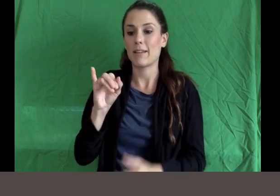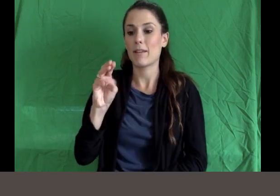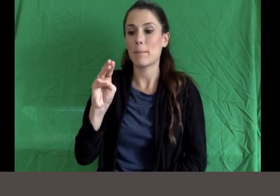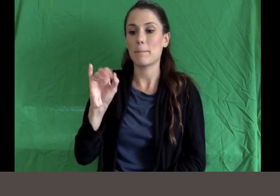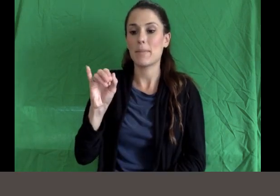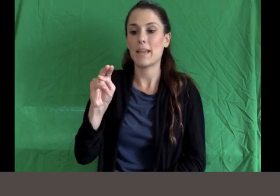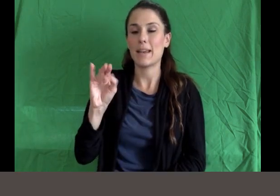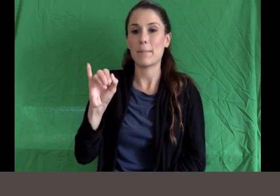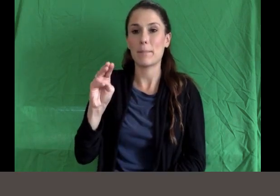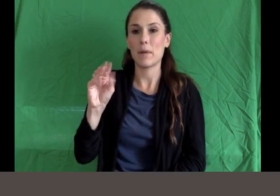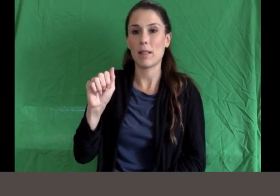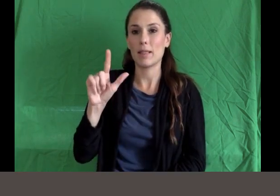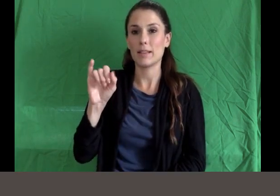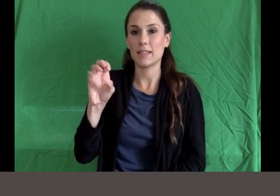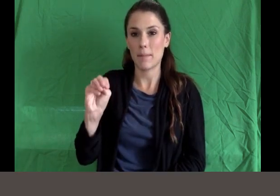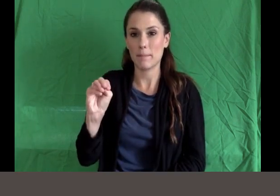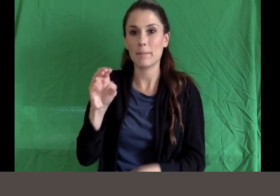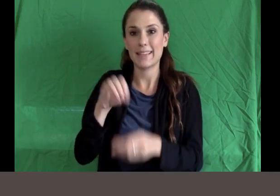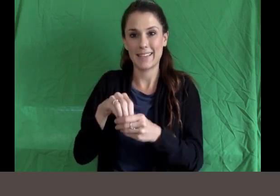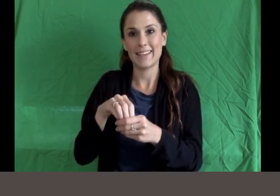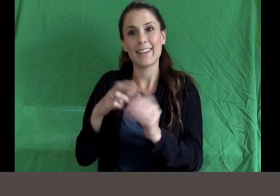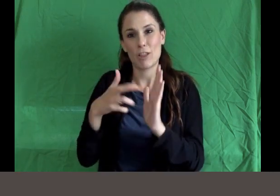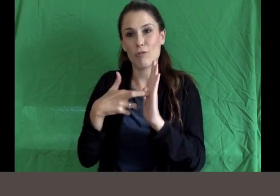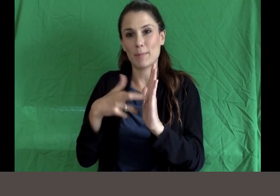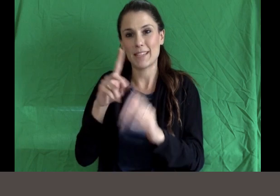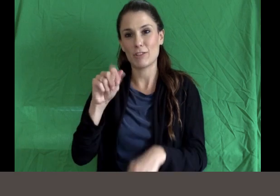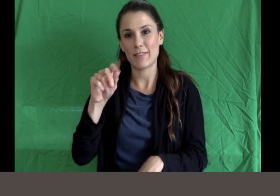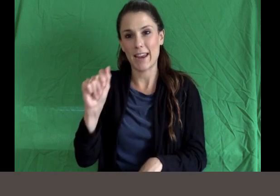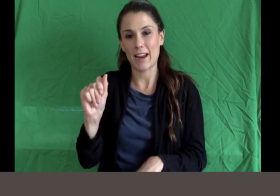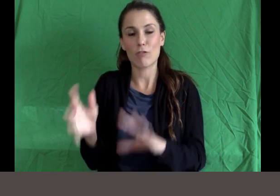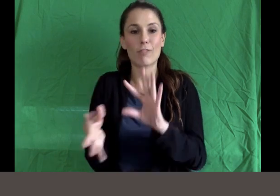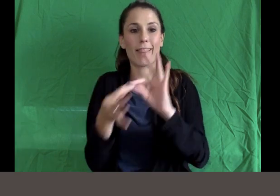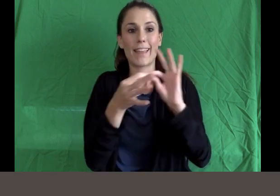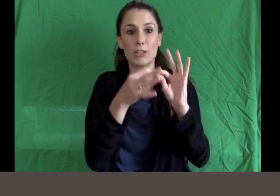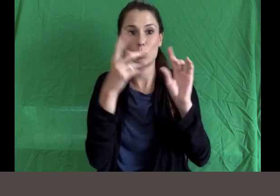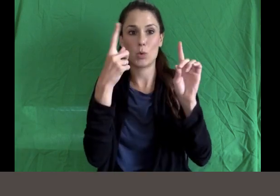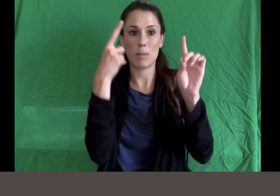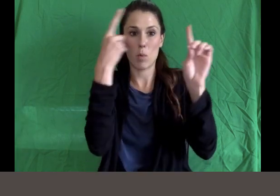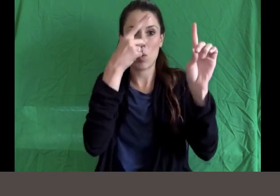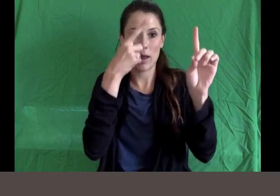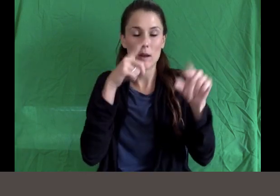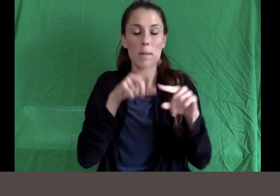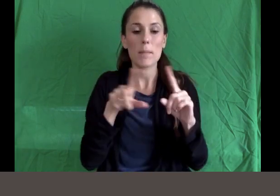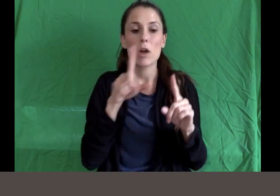and so this really relates to the above point but it's all about saying I don't want all